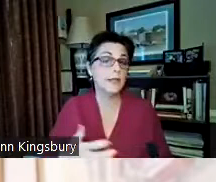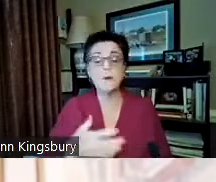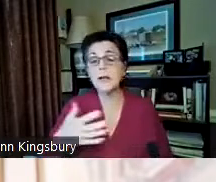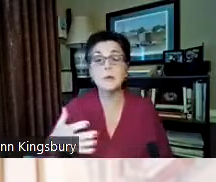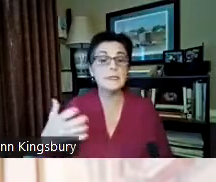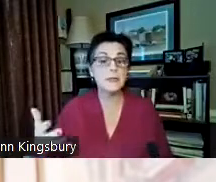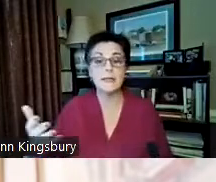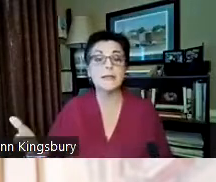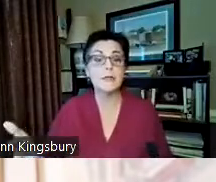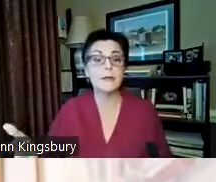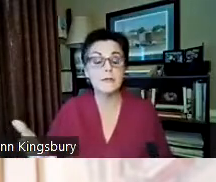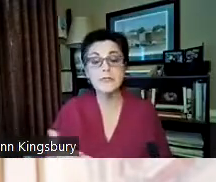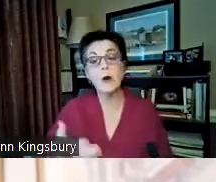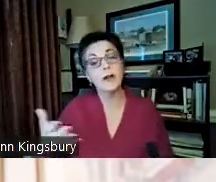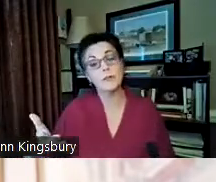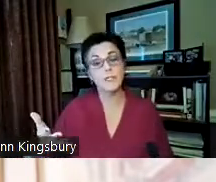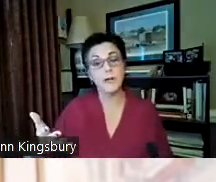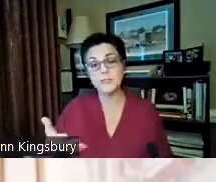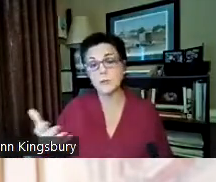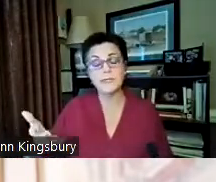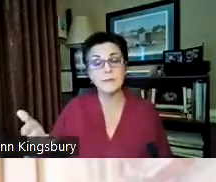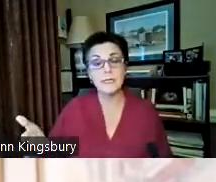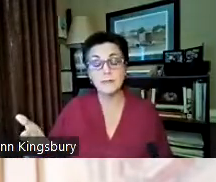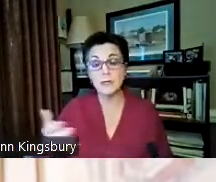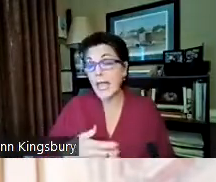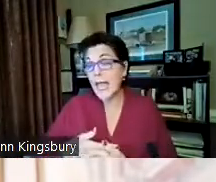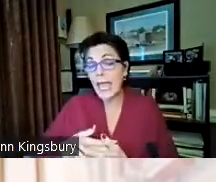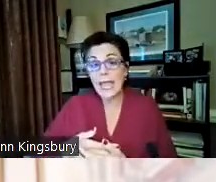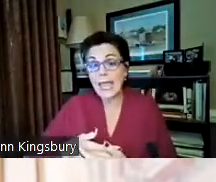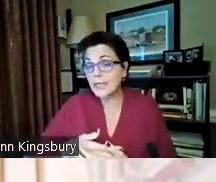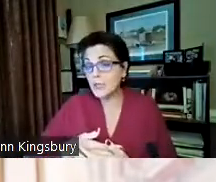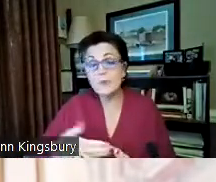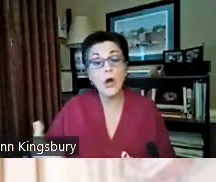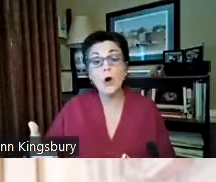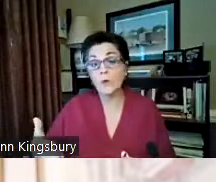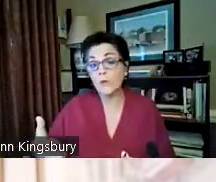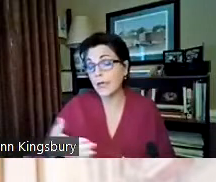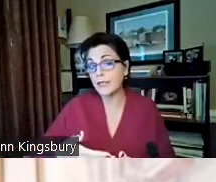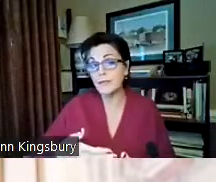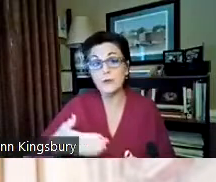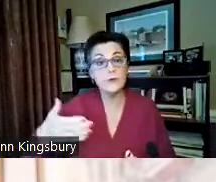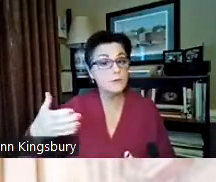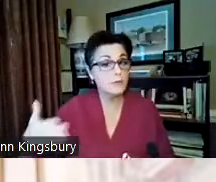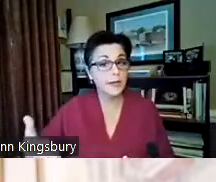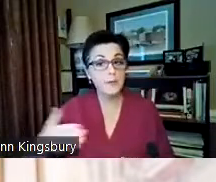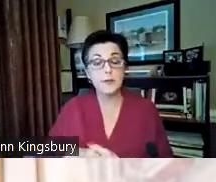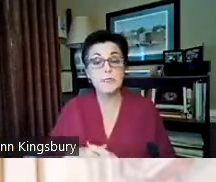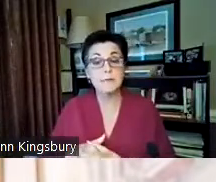if you're helping somebody eat a meal, that's part of your job as you're helping somebody eat a meal. And you know, that if you try to help that person eat